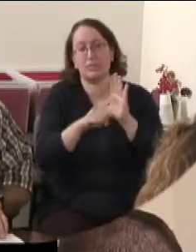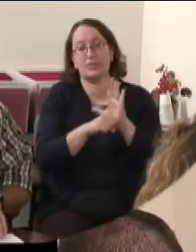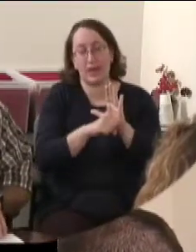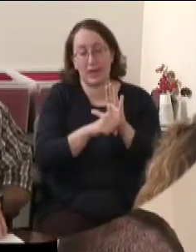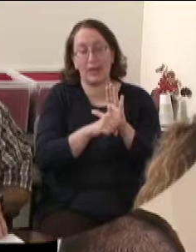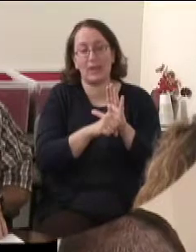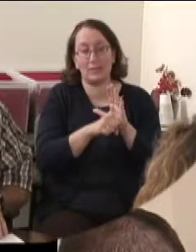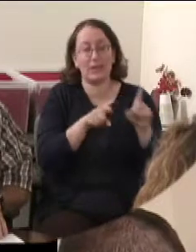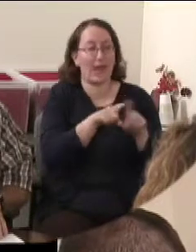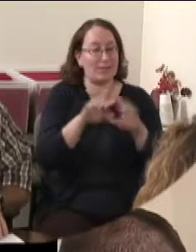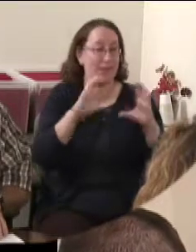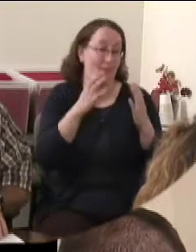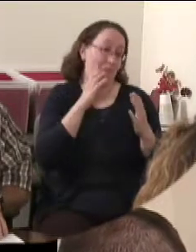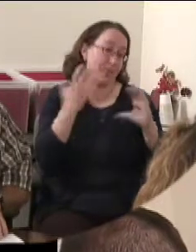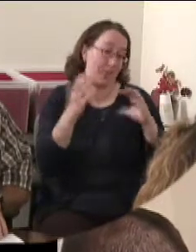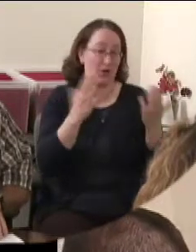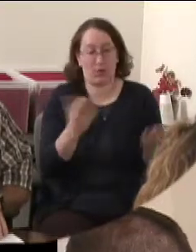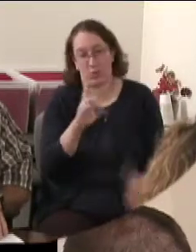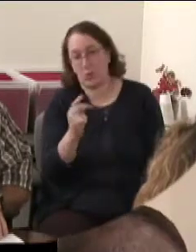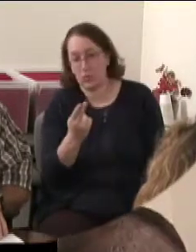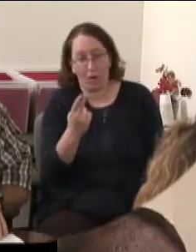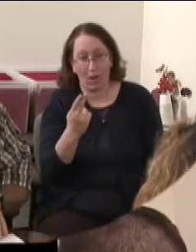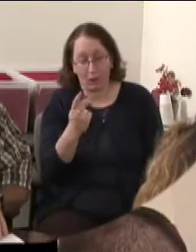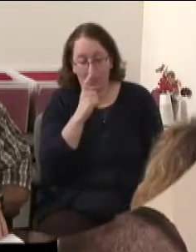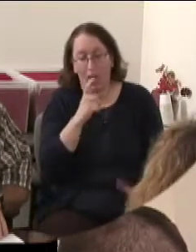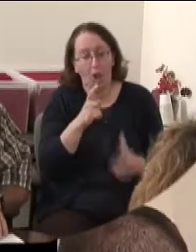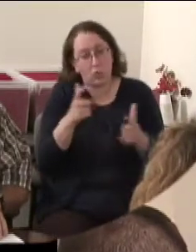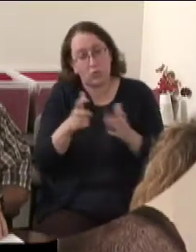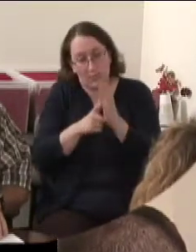as compared to Utah, but here even in Utah,